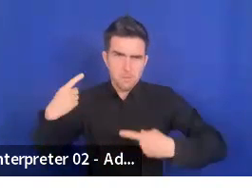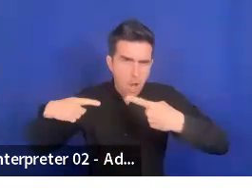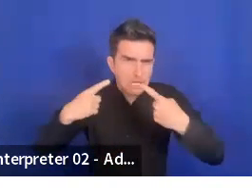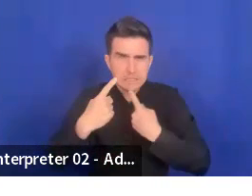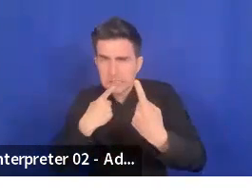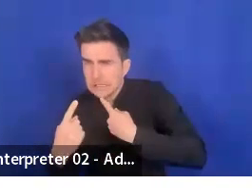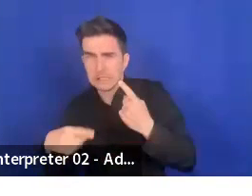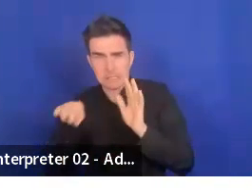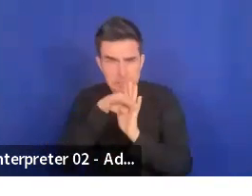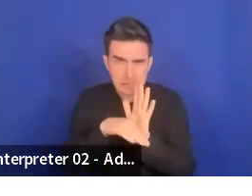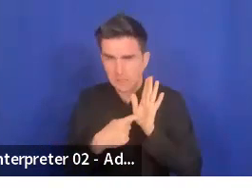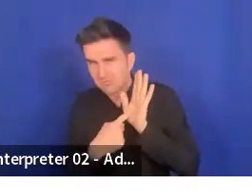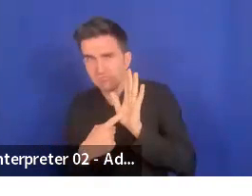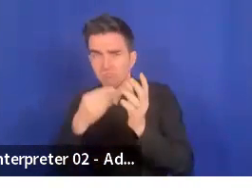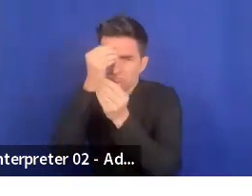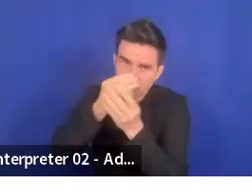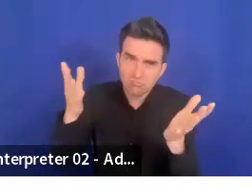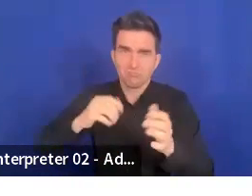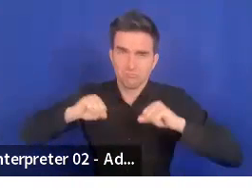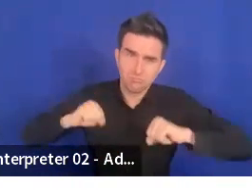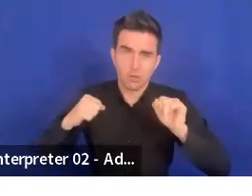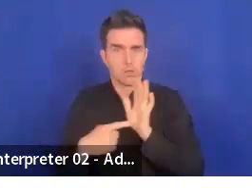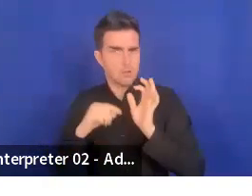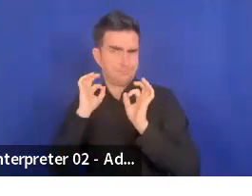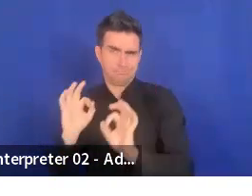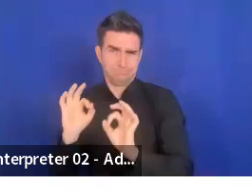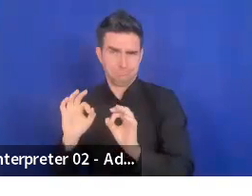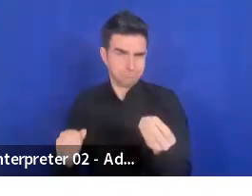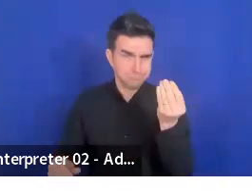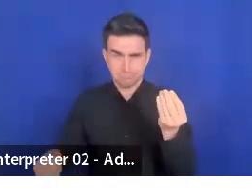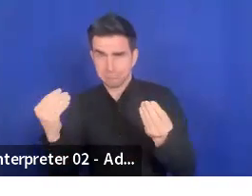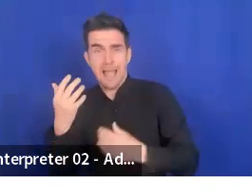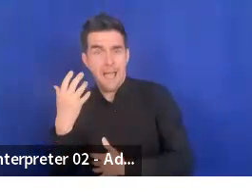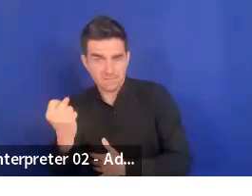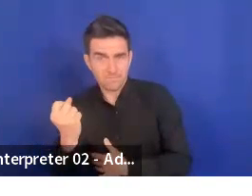We're building on those commitments that are still relevant, and we just need to look at